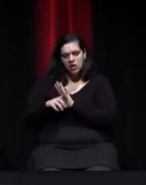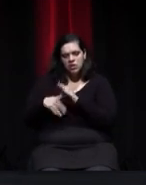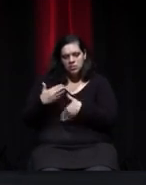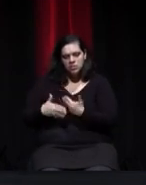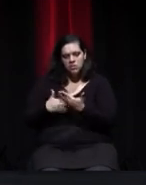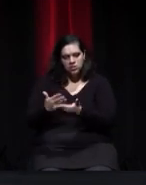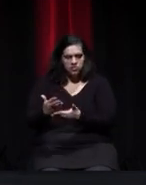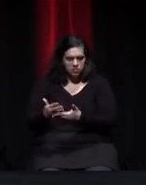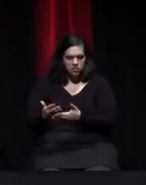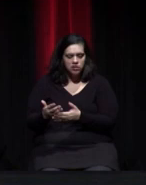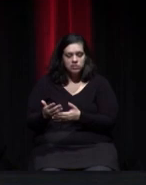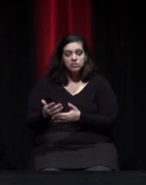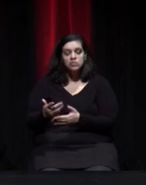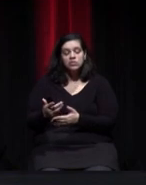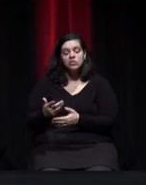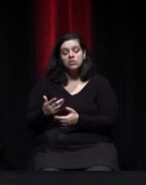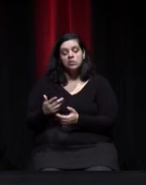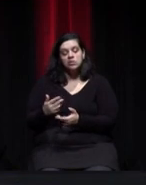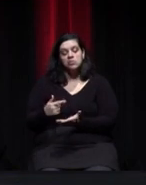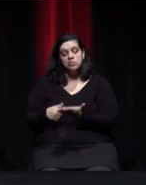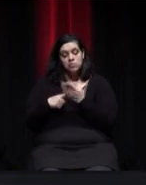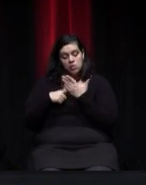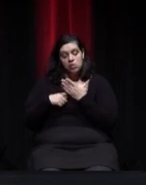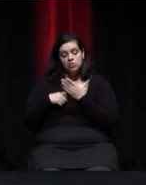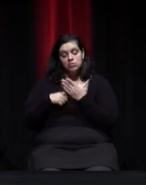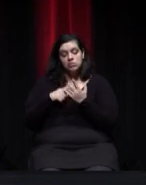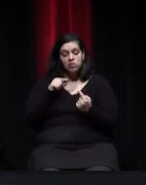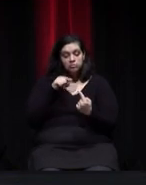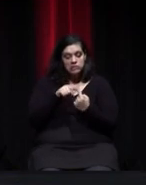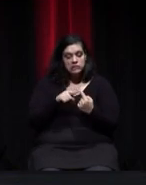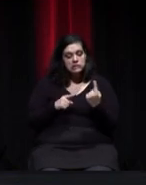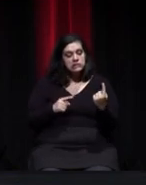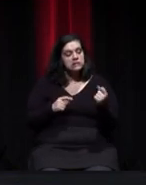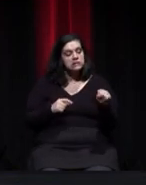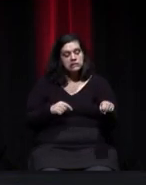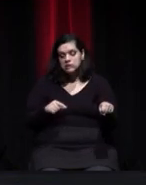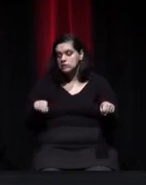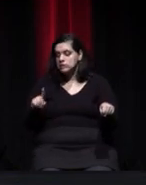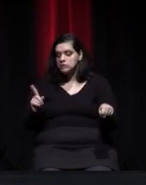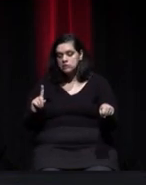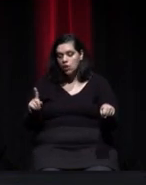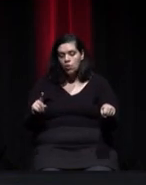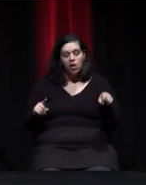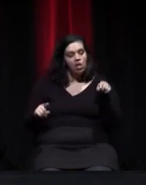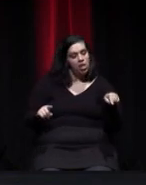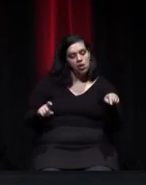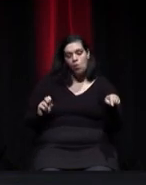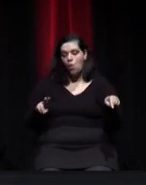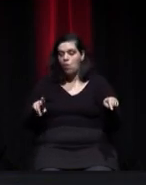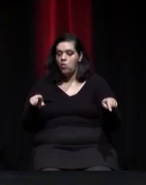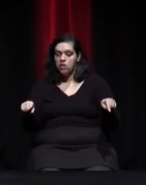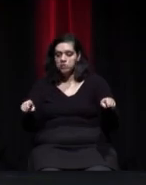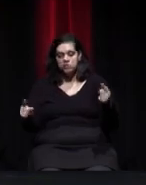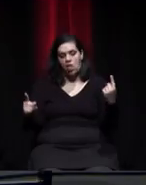that takes things to a point where it's yes or no. This or that. Not because this division is in the world itself,